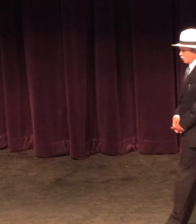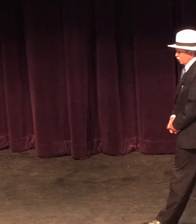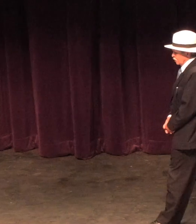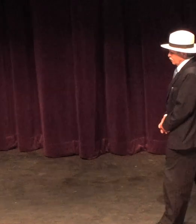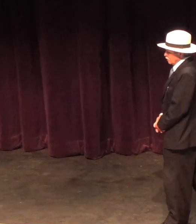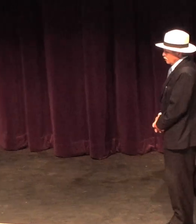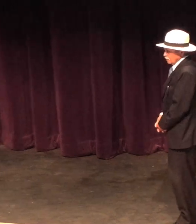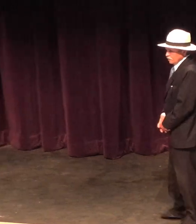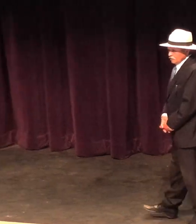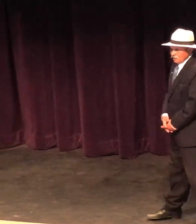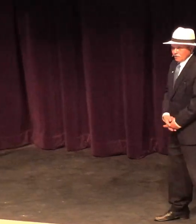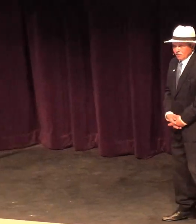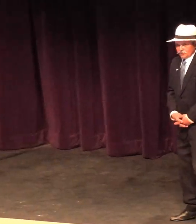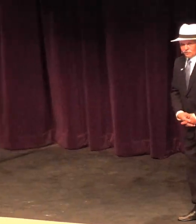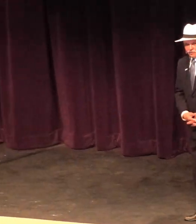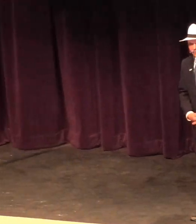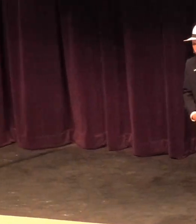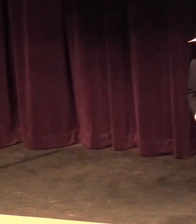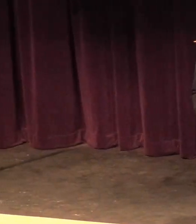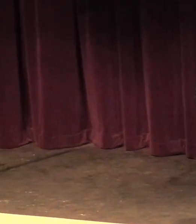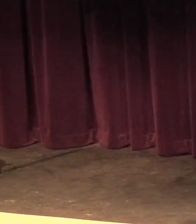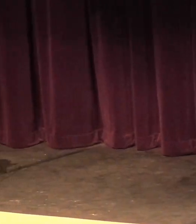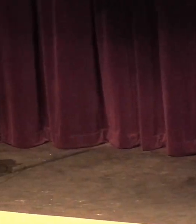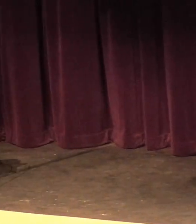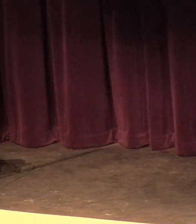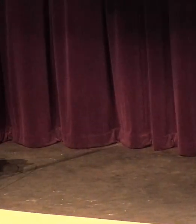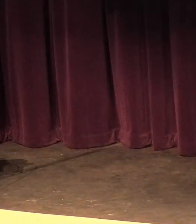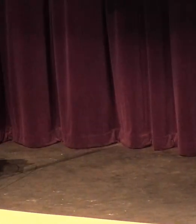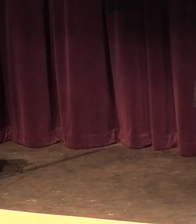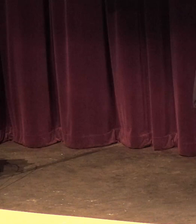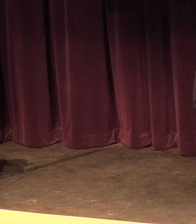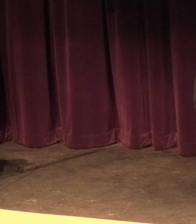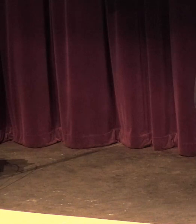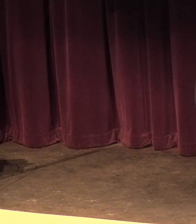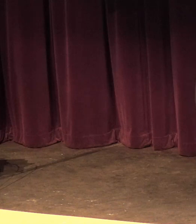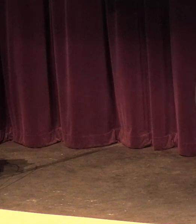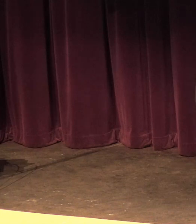something, how to solve those issues. And as I was visiting the social science division this morning, I told